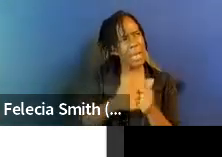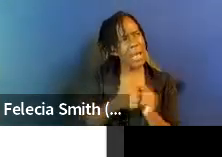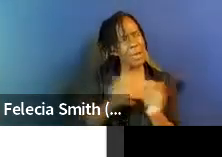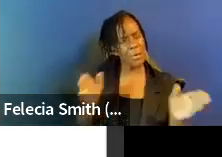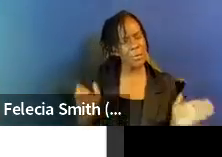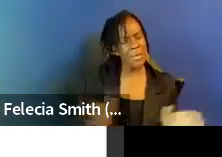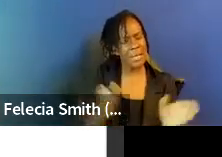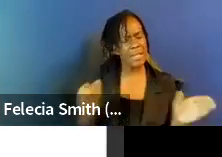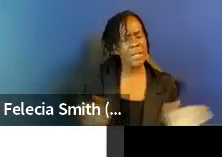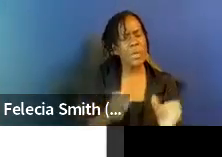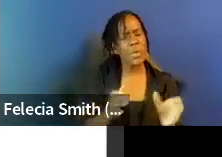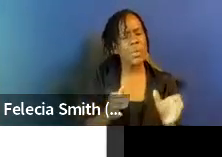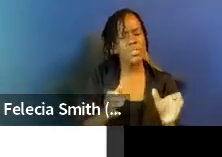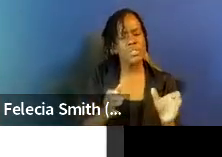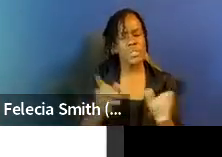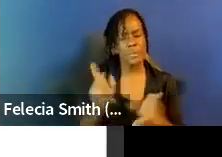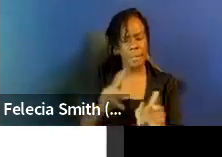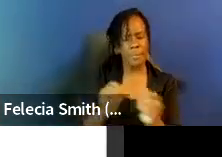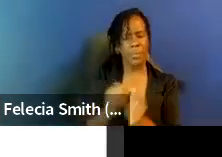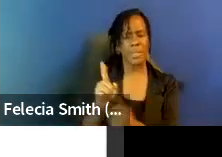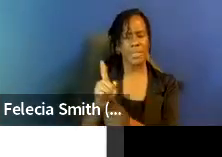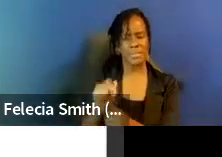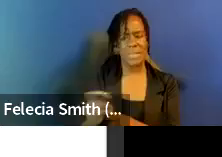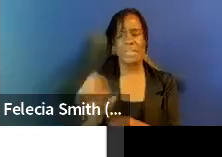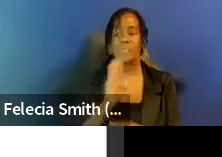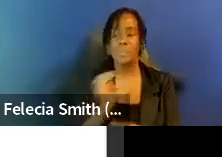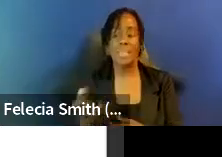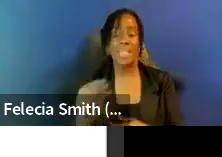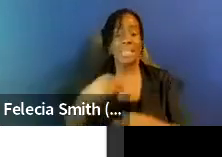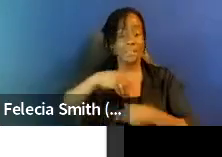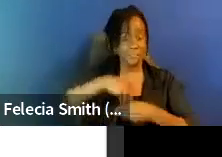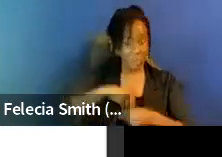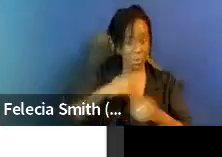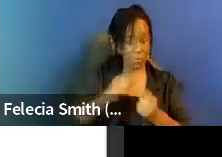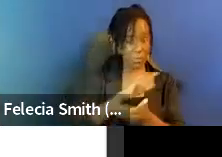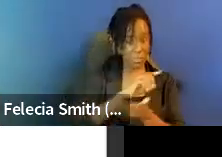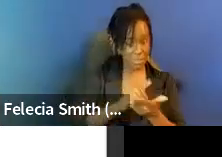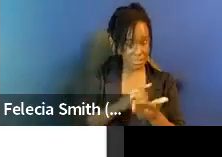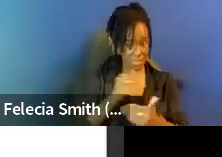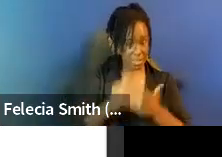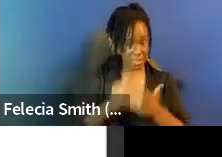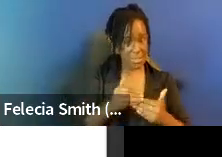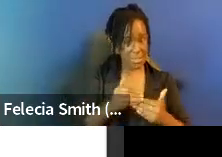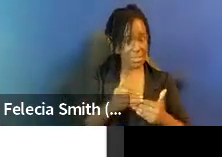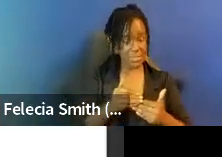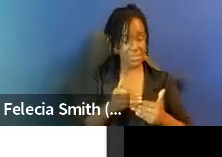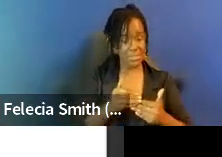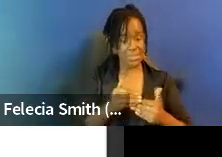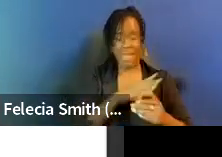us. AAPD creating access.